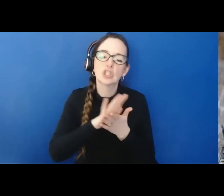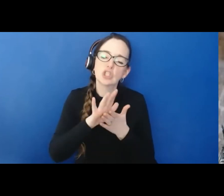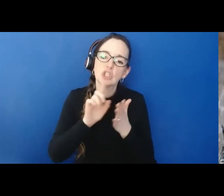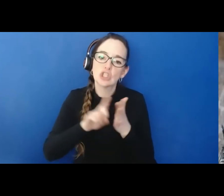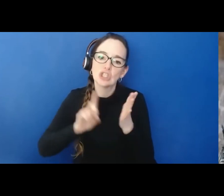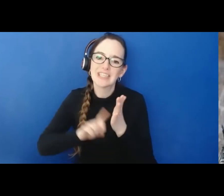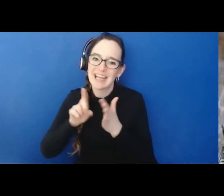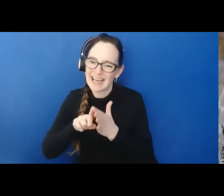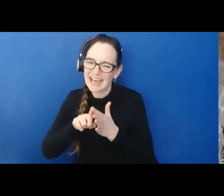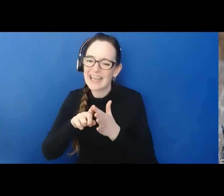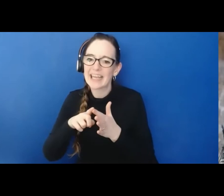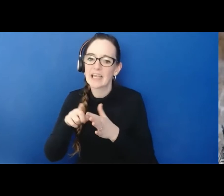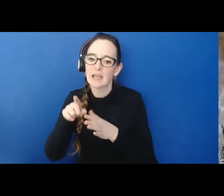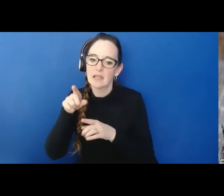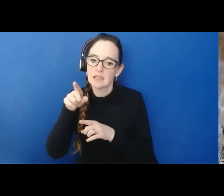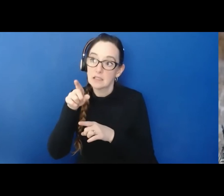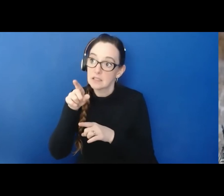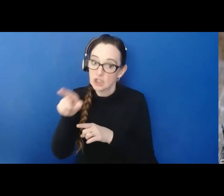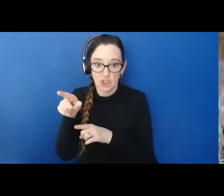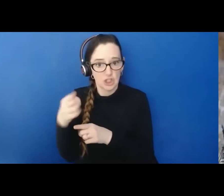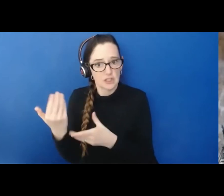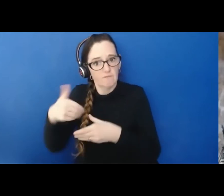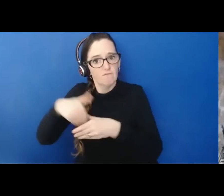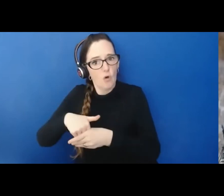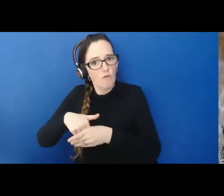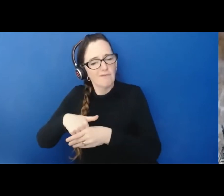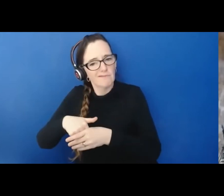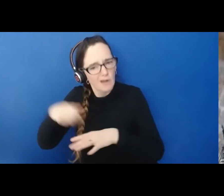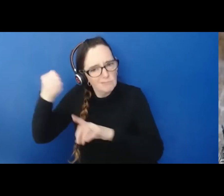fights for the rights to the water of the people in certain